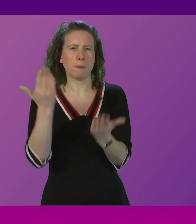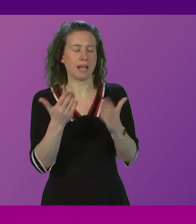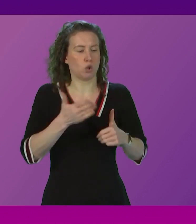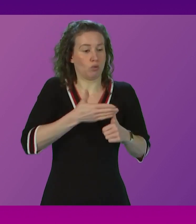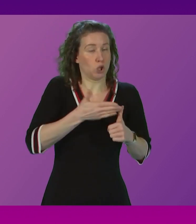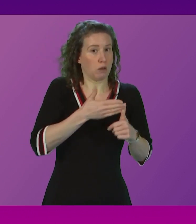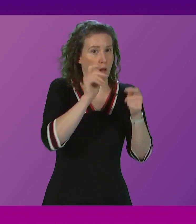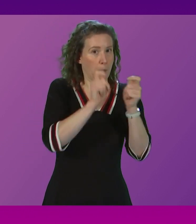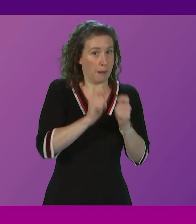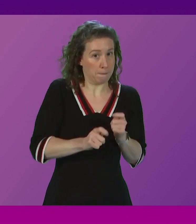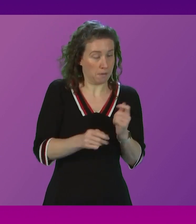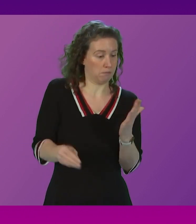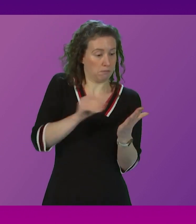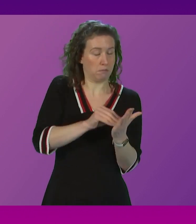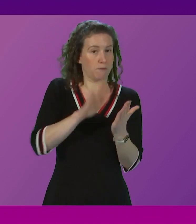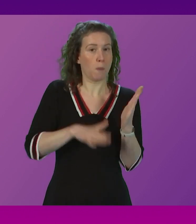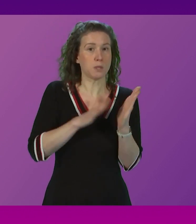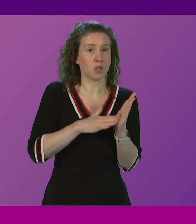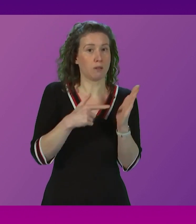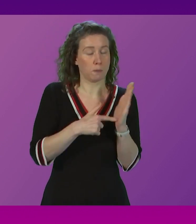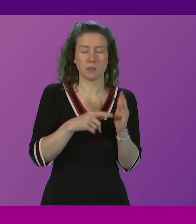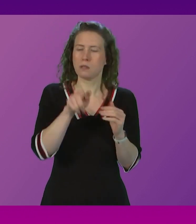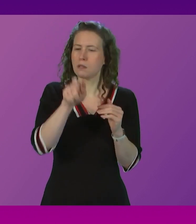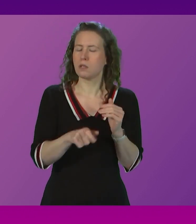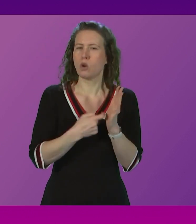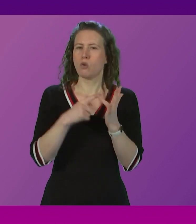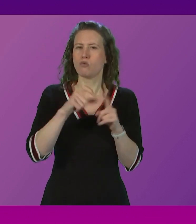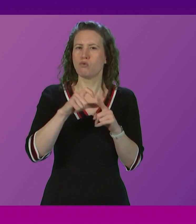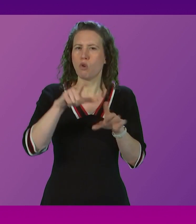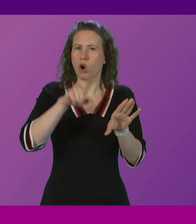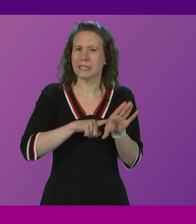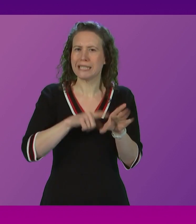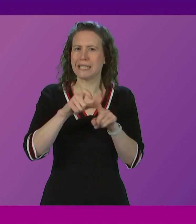Michelle Thomson. Roddy Dunlop, who is the dean of the Faculty of Advocates in Scotland,